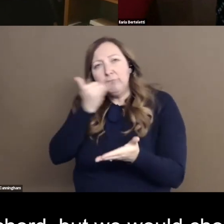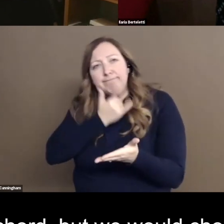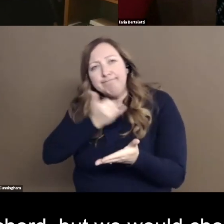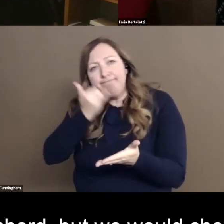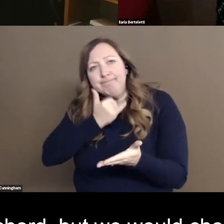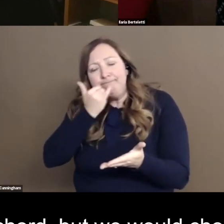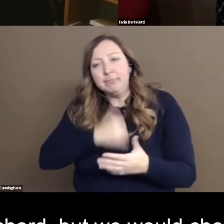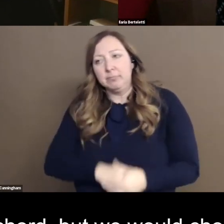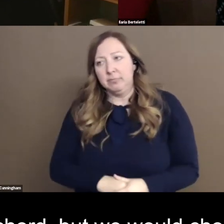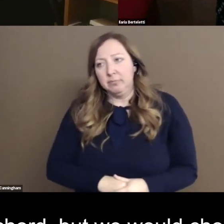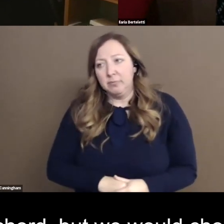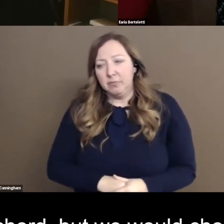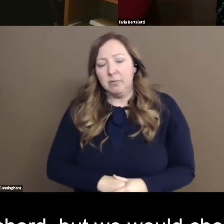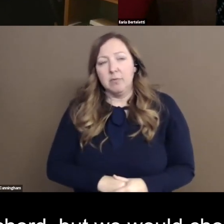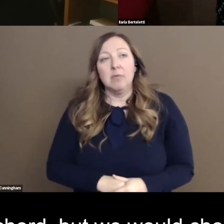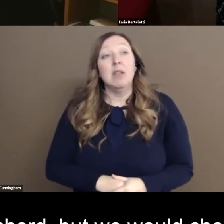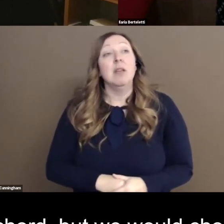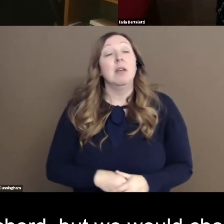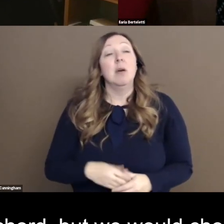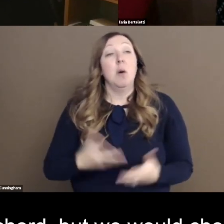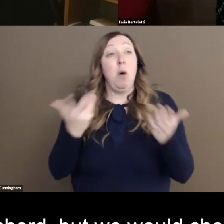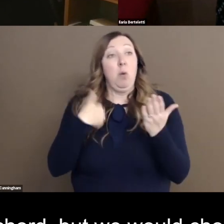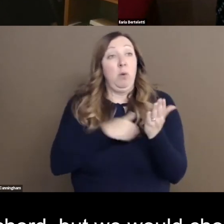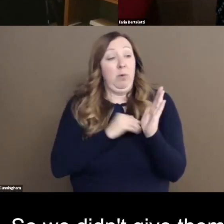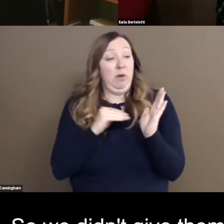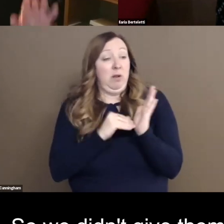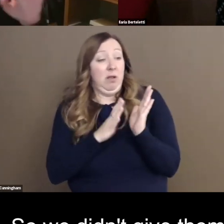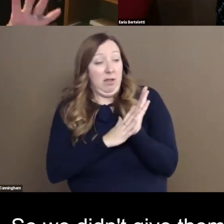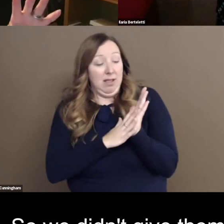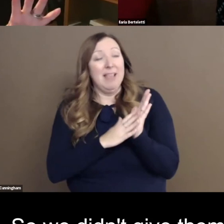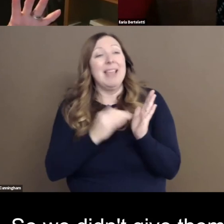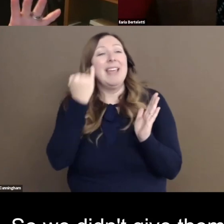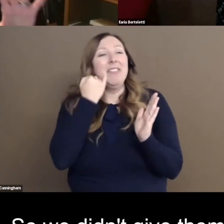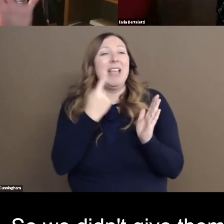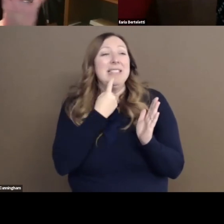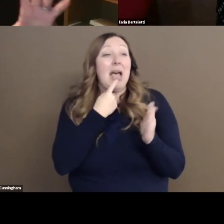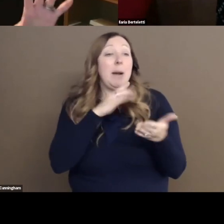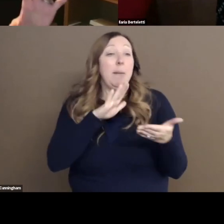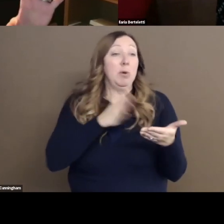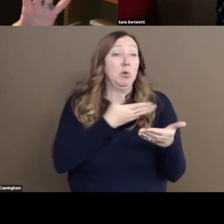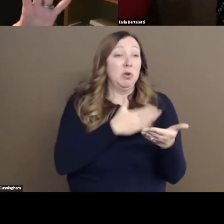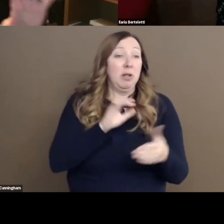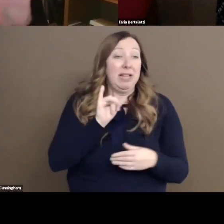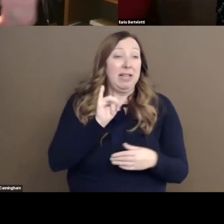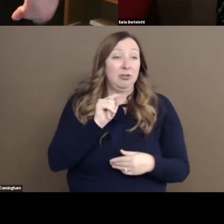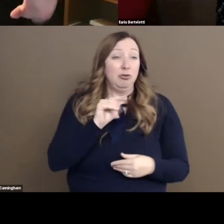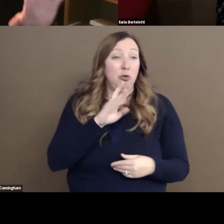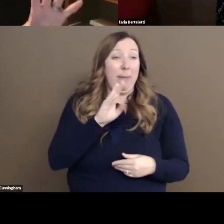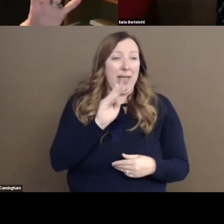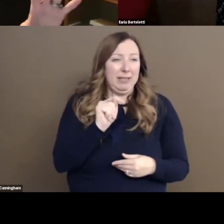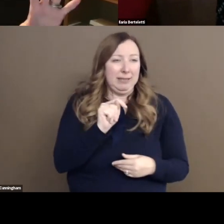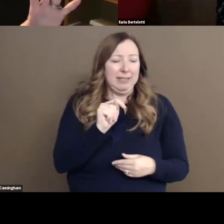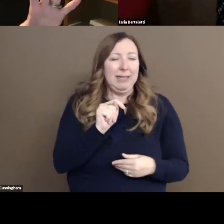but we would code if they said musical instrument so we didn't give them full credit for that